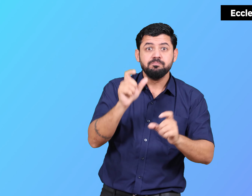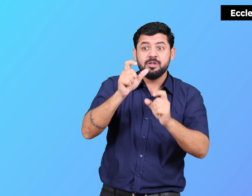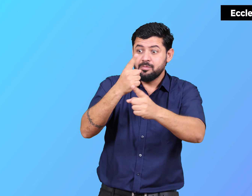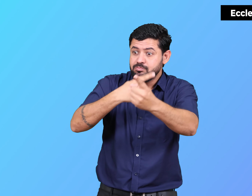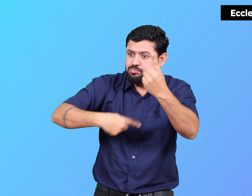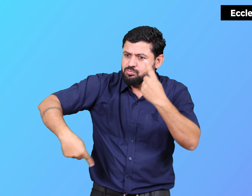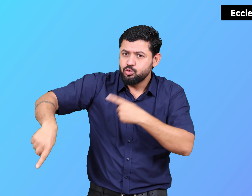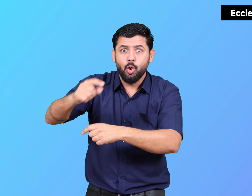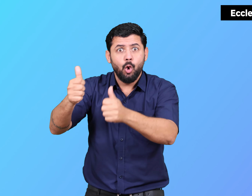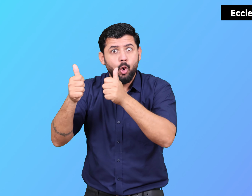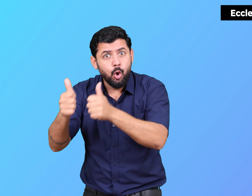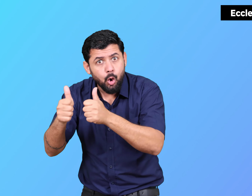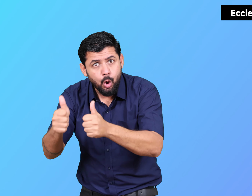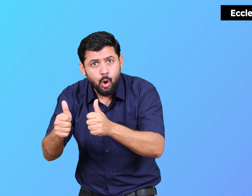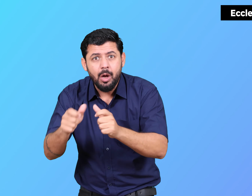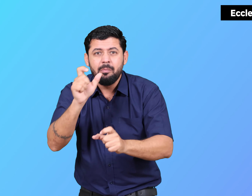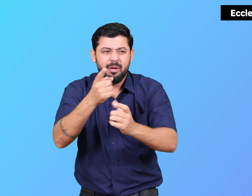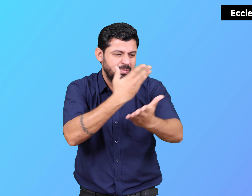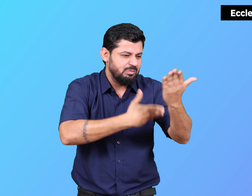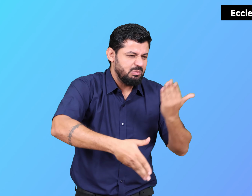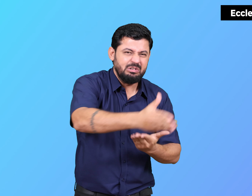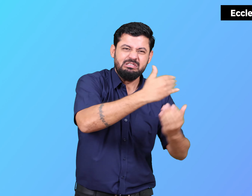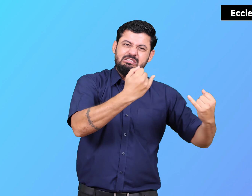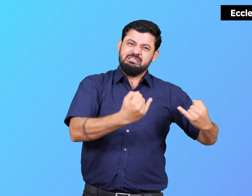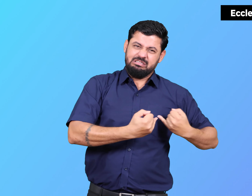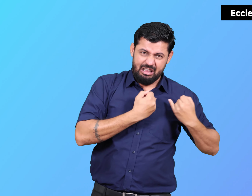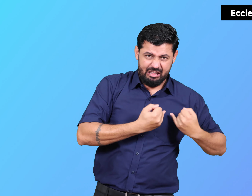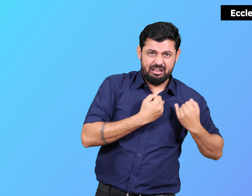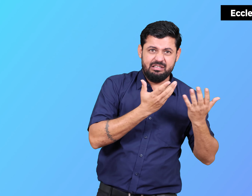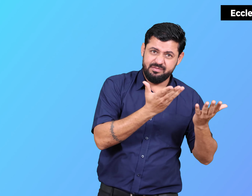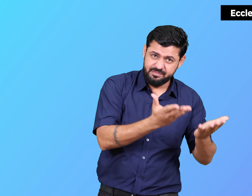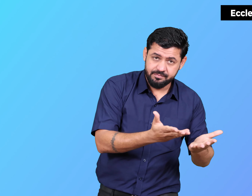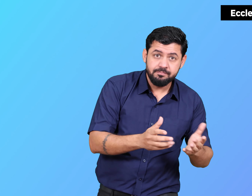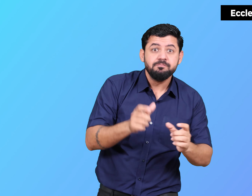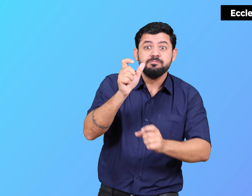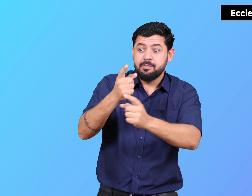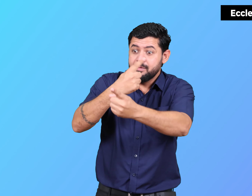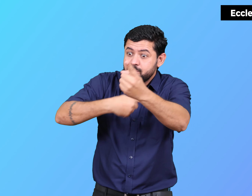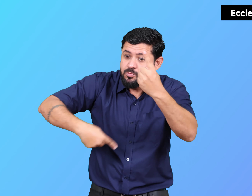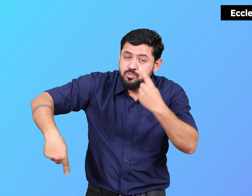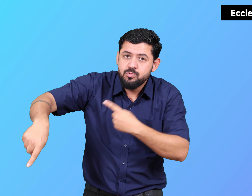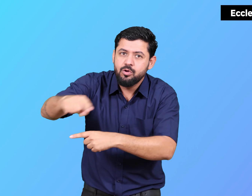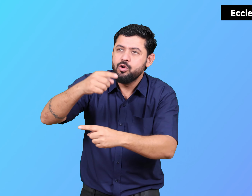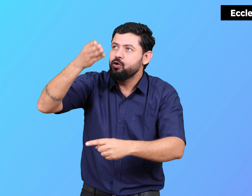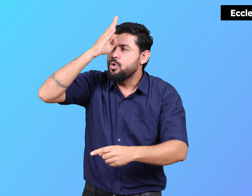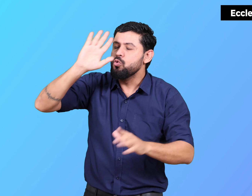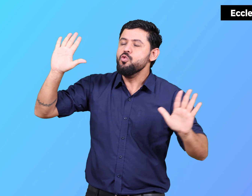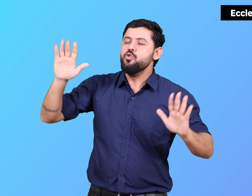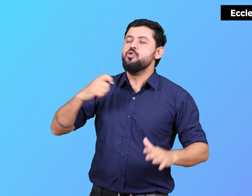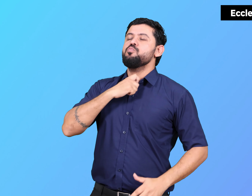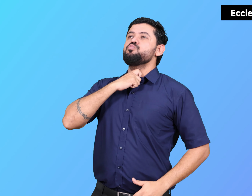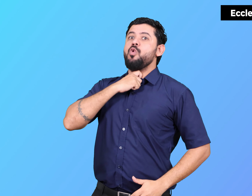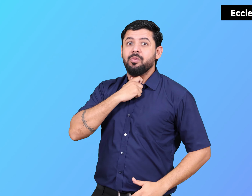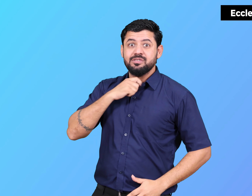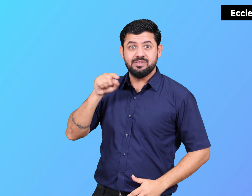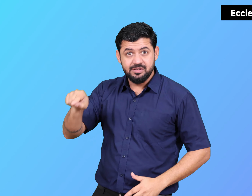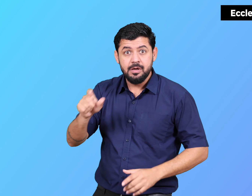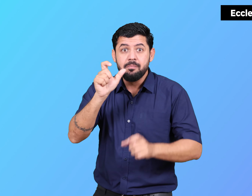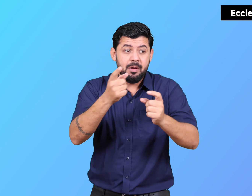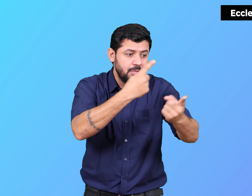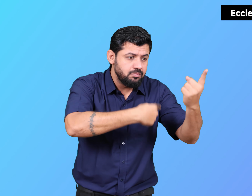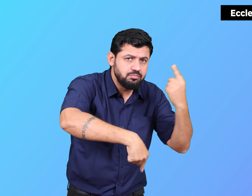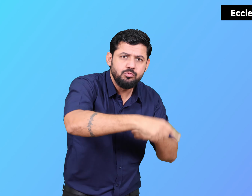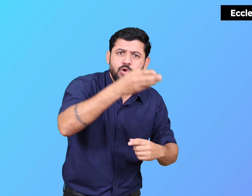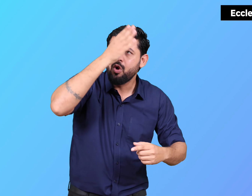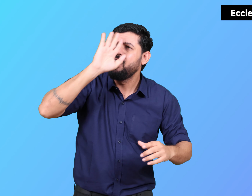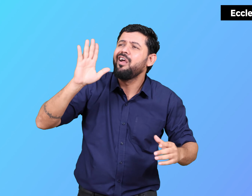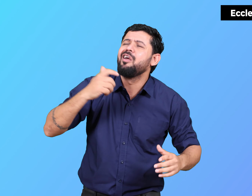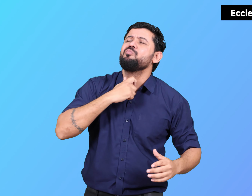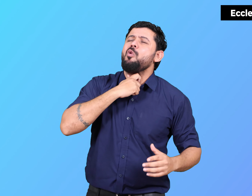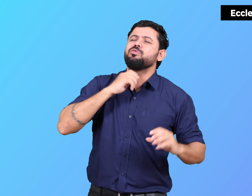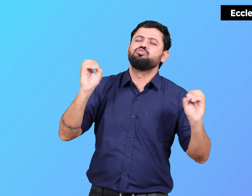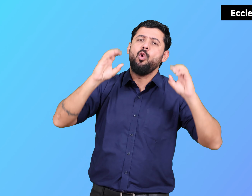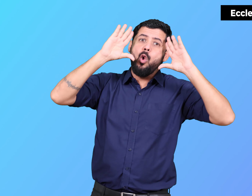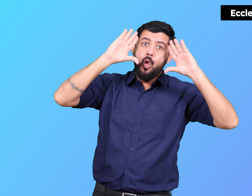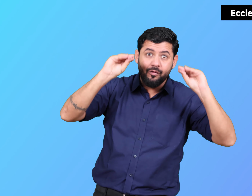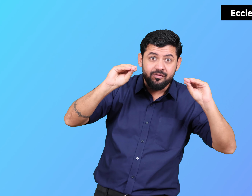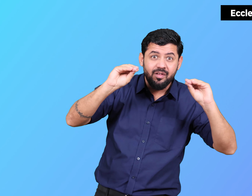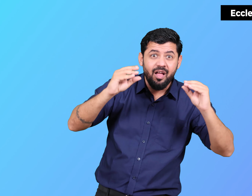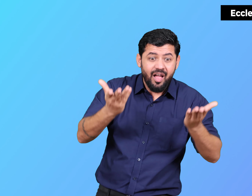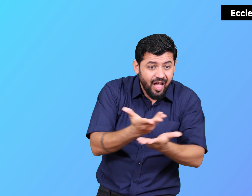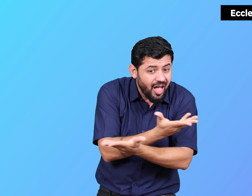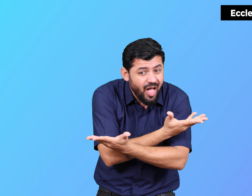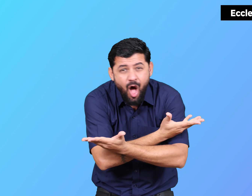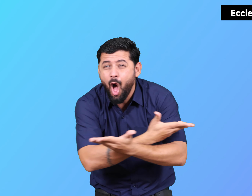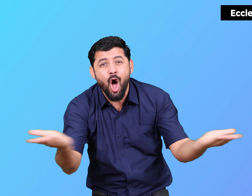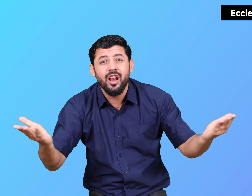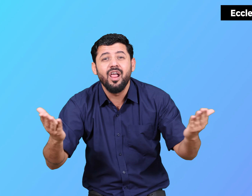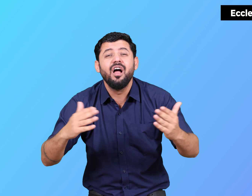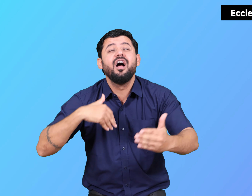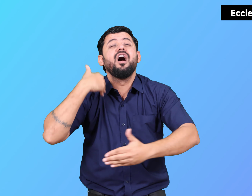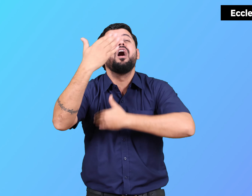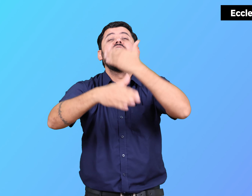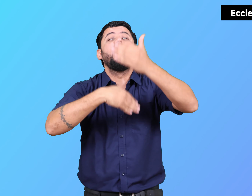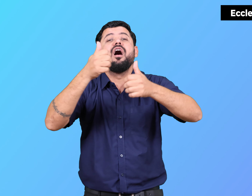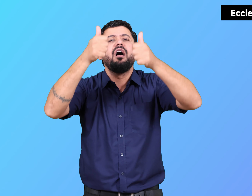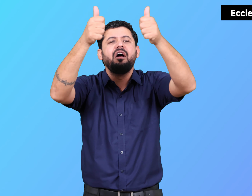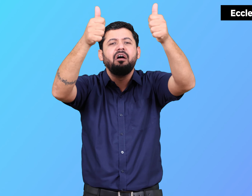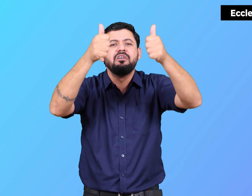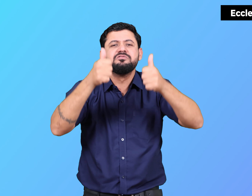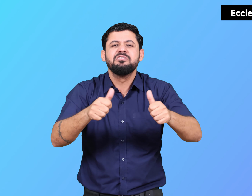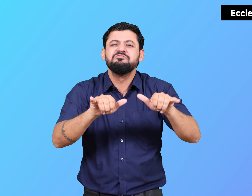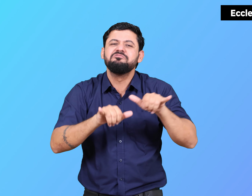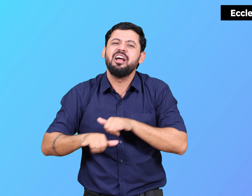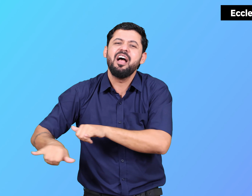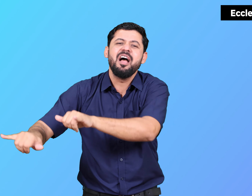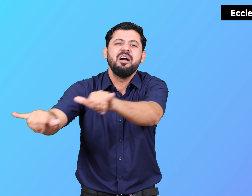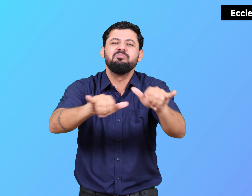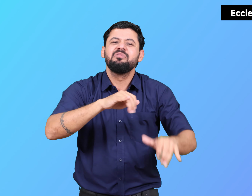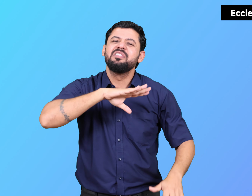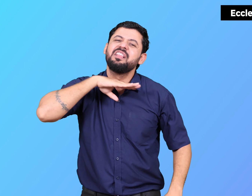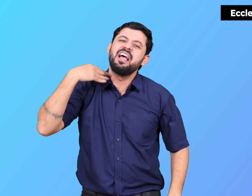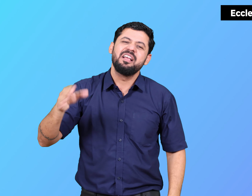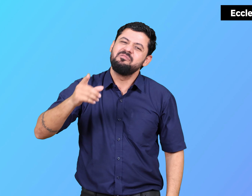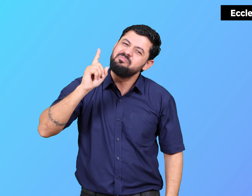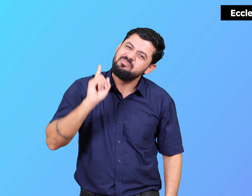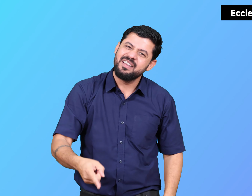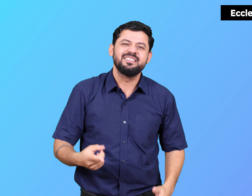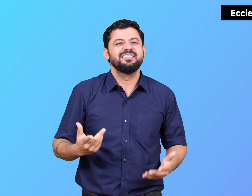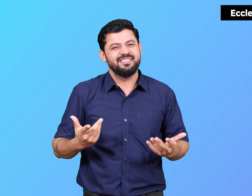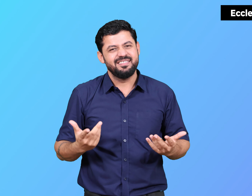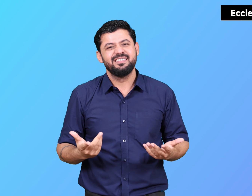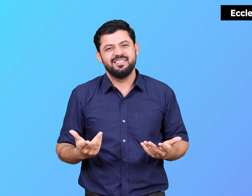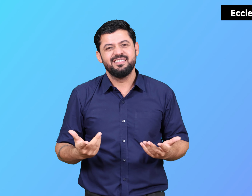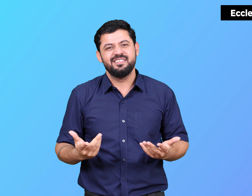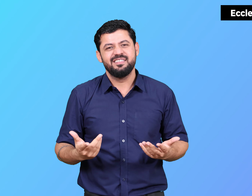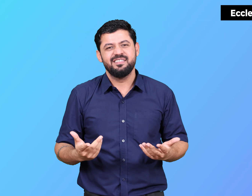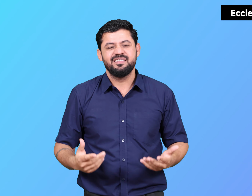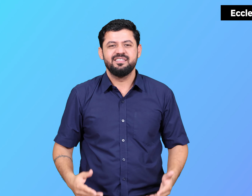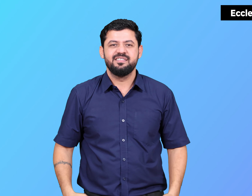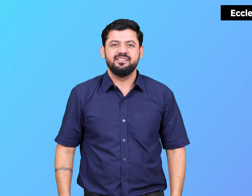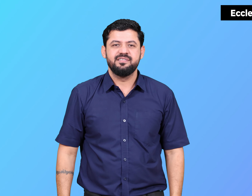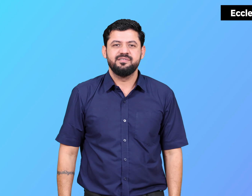It comes to good people as well as sinners. People who make promises to God and those who are afraid to make such promises will all die.